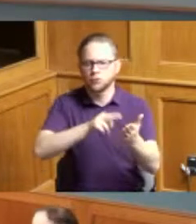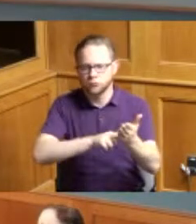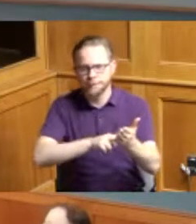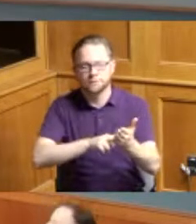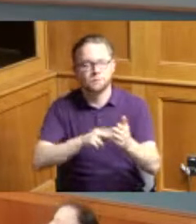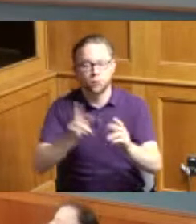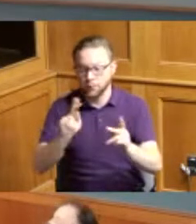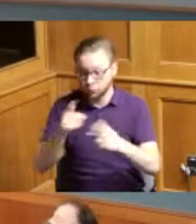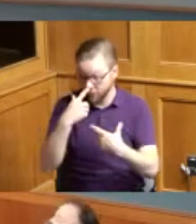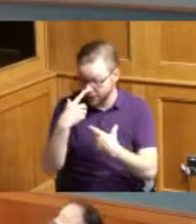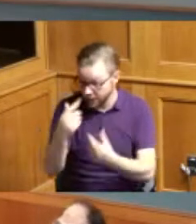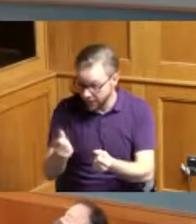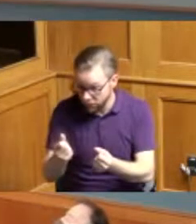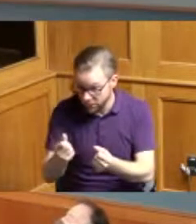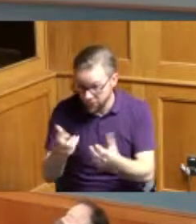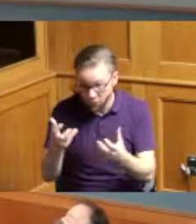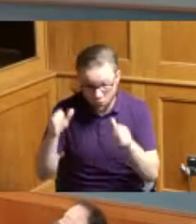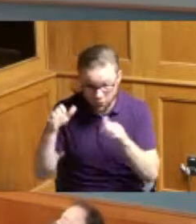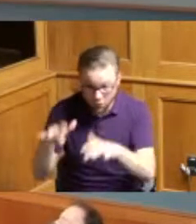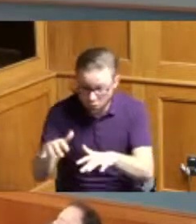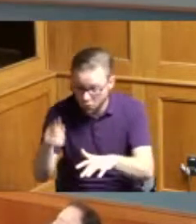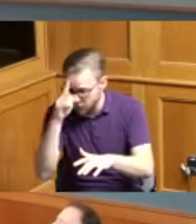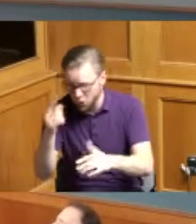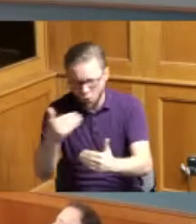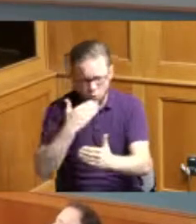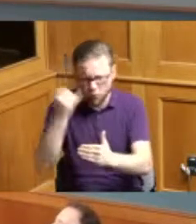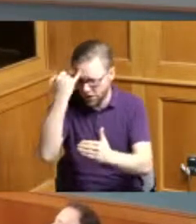if you're interested in doing this and you think it's a great idea and you would go please let